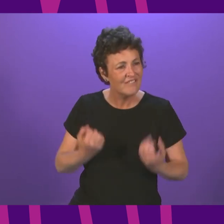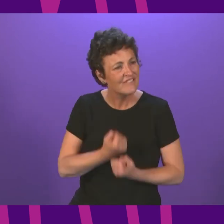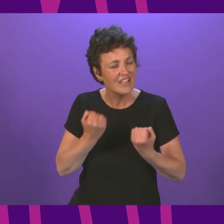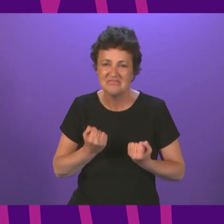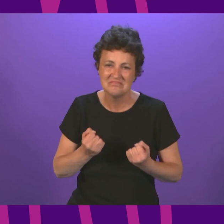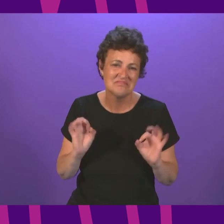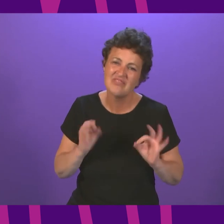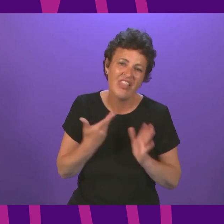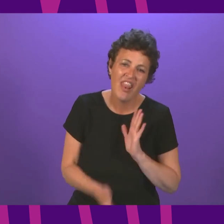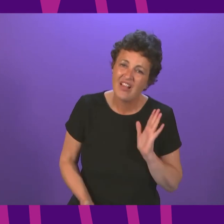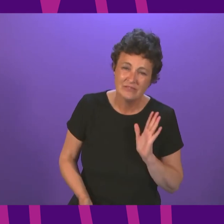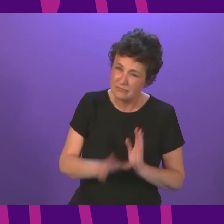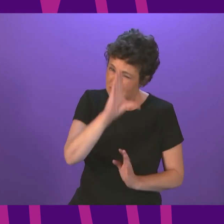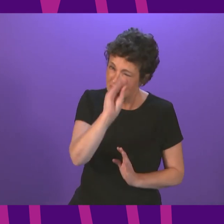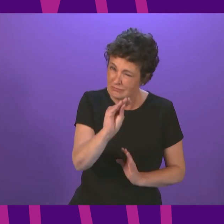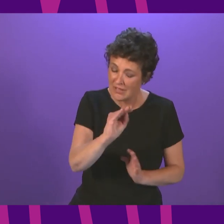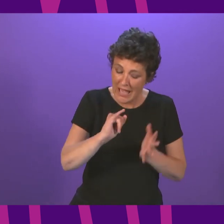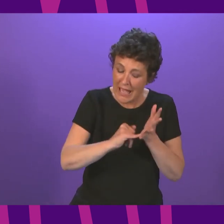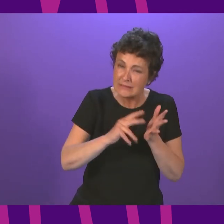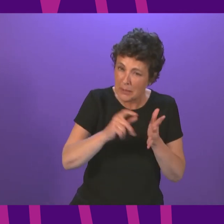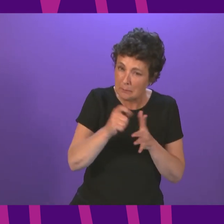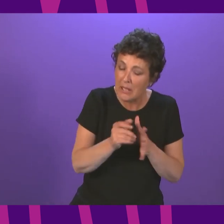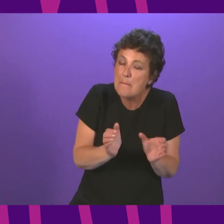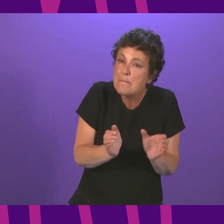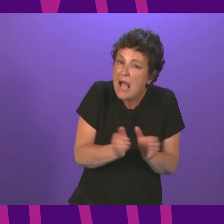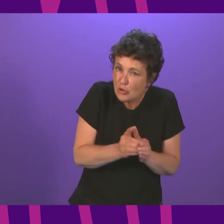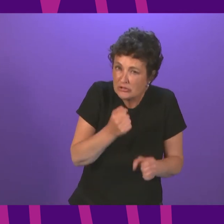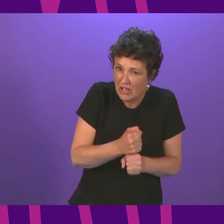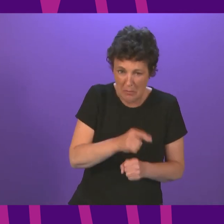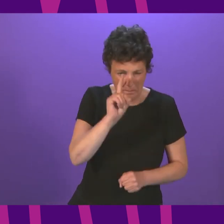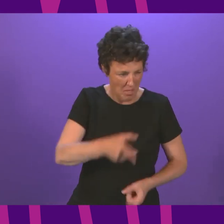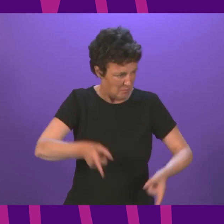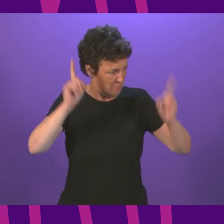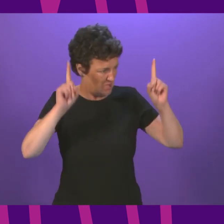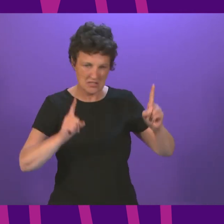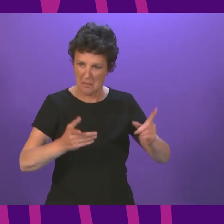The Scottish National Party has failed to offer policy clarity in a timely manner to